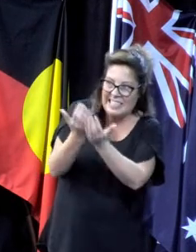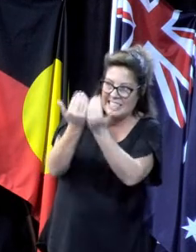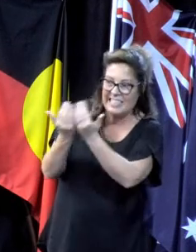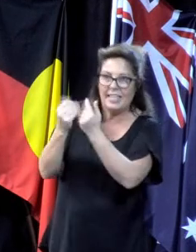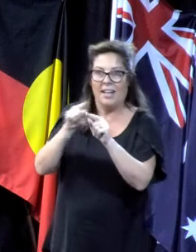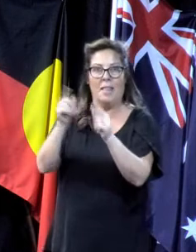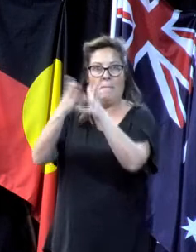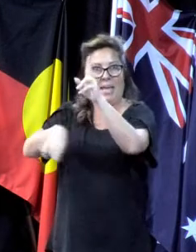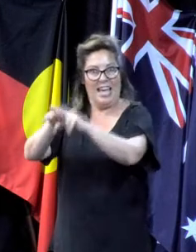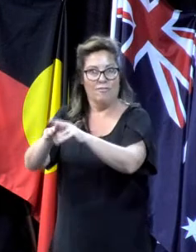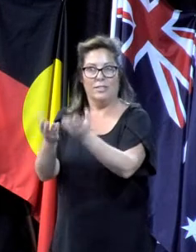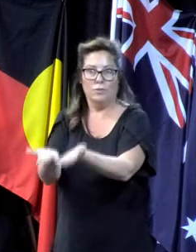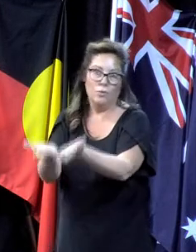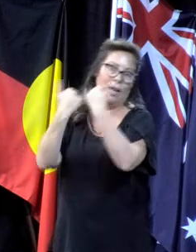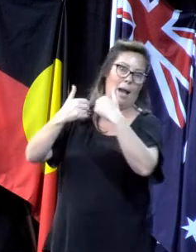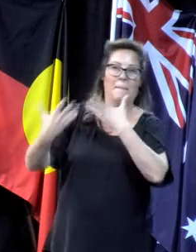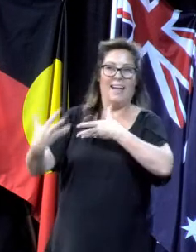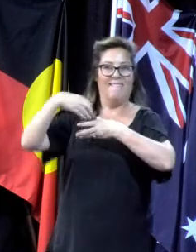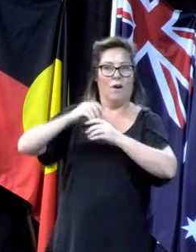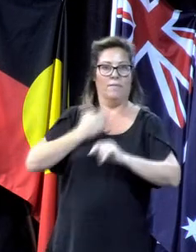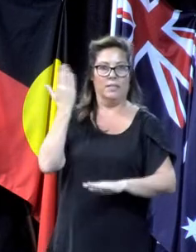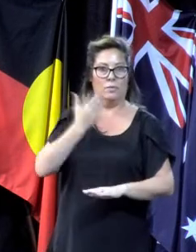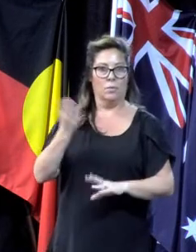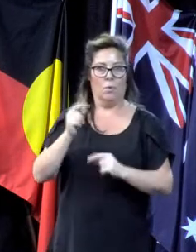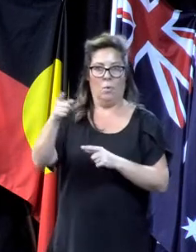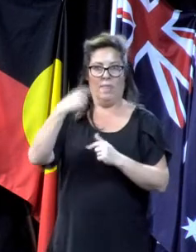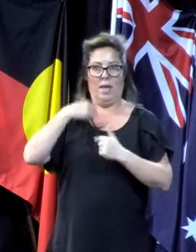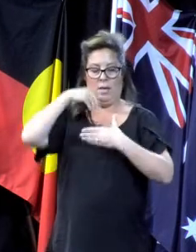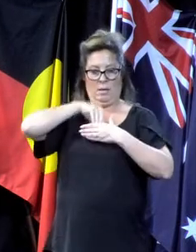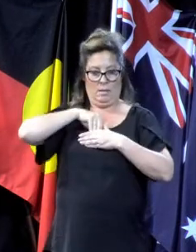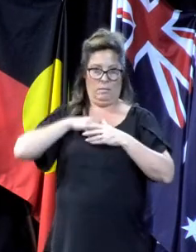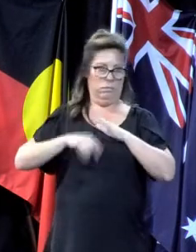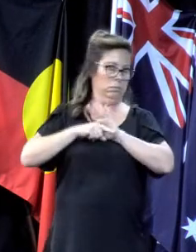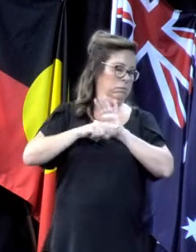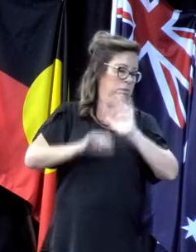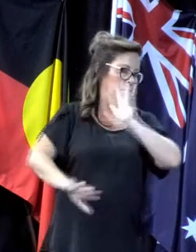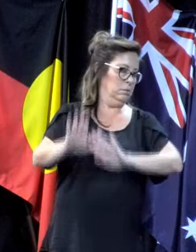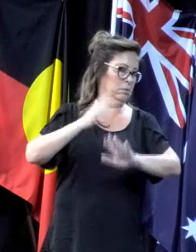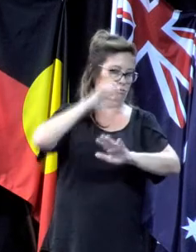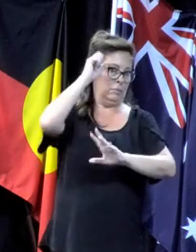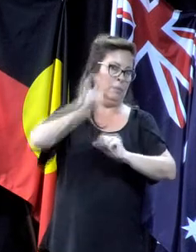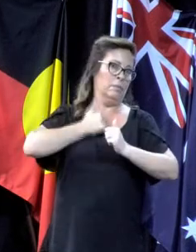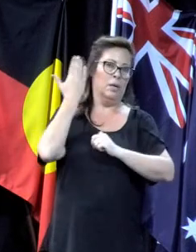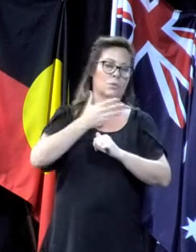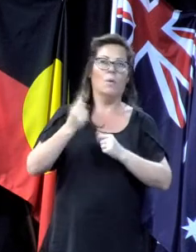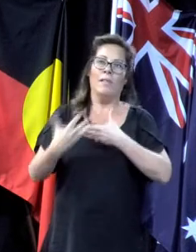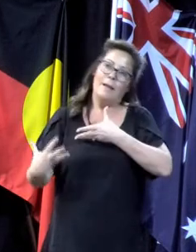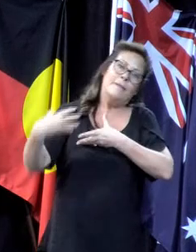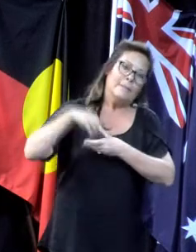and we just sort of mosey on in as well to make those connections that we don’t necessarily had had beforehand.